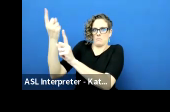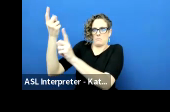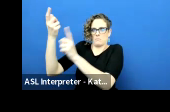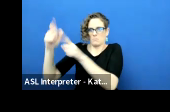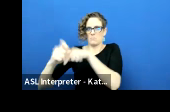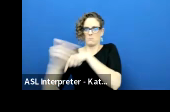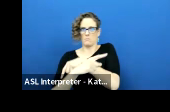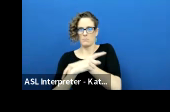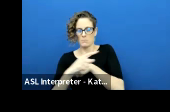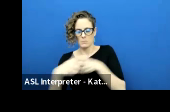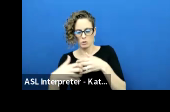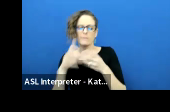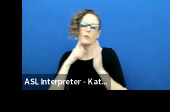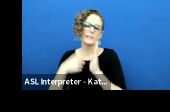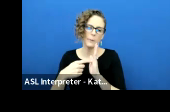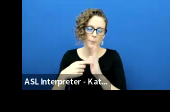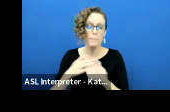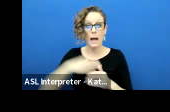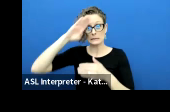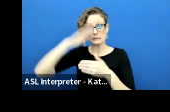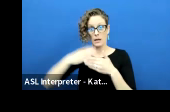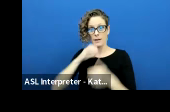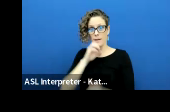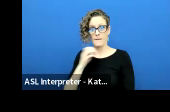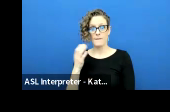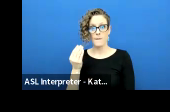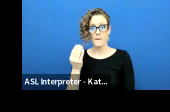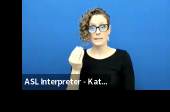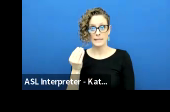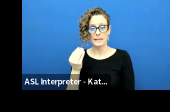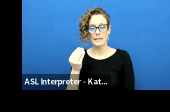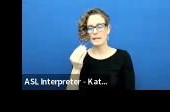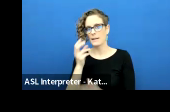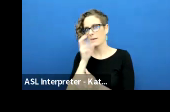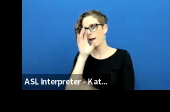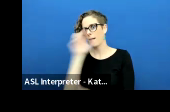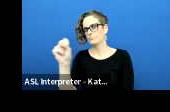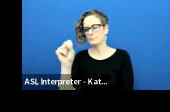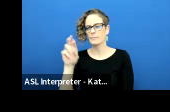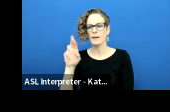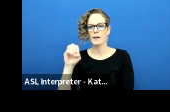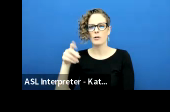trivial example my son 14 year old son has got a reptile tank and I've just got a regime it's